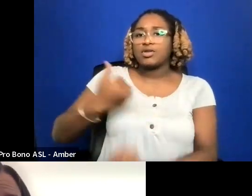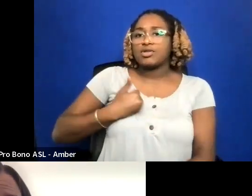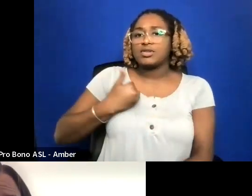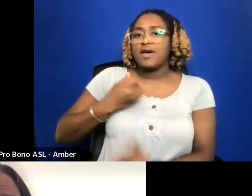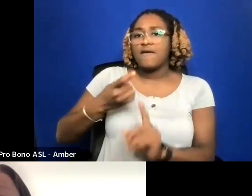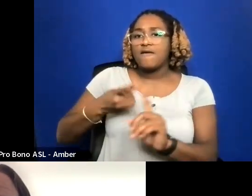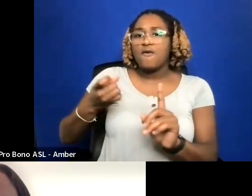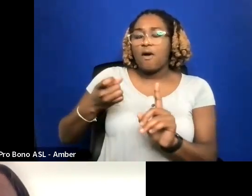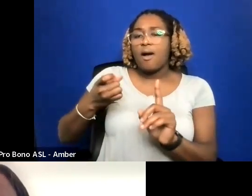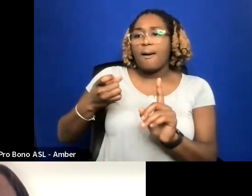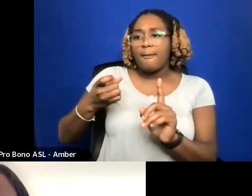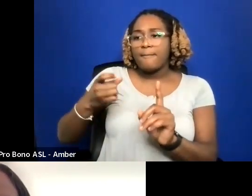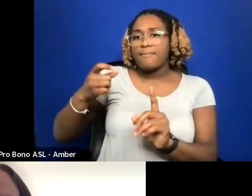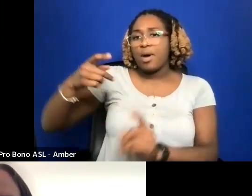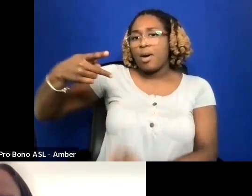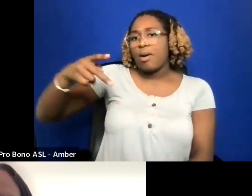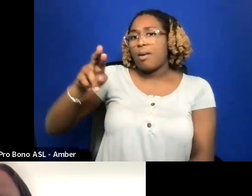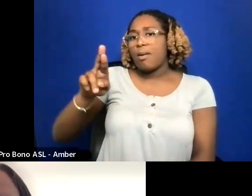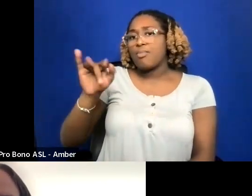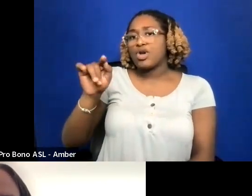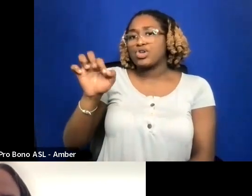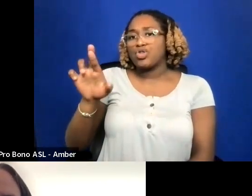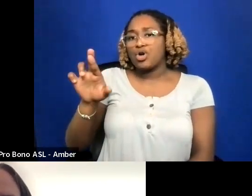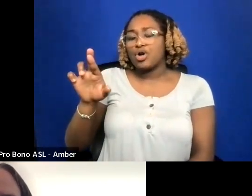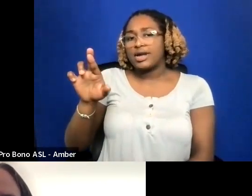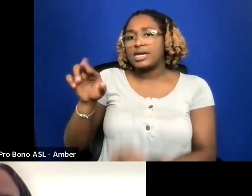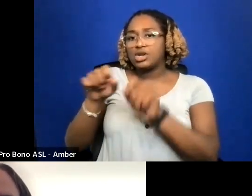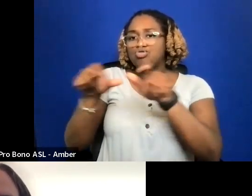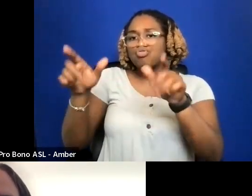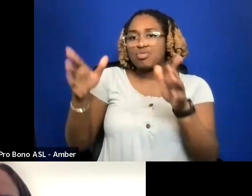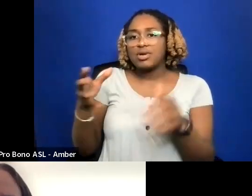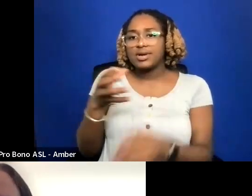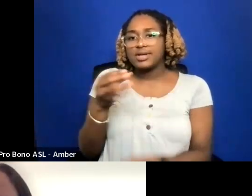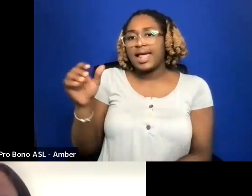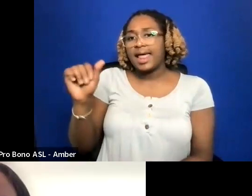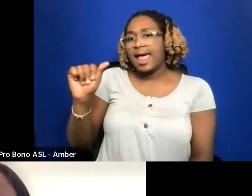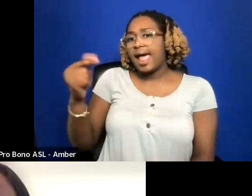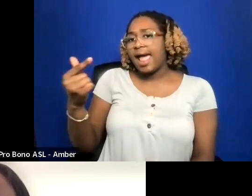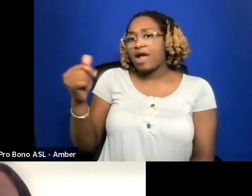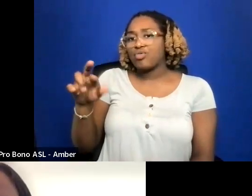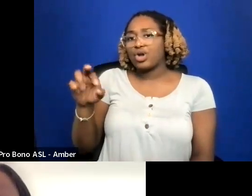DISTRIBUTORS AND AGGREGATORS. THEY ARE VERY ACTIVE, VERY BLUNT GROUP.